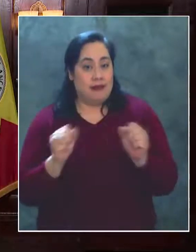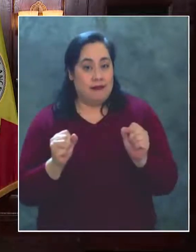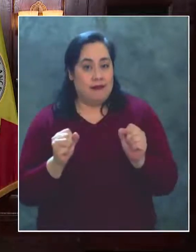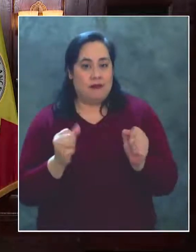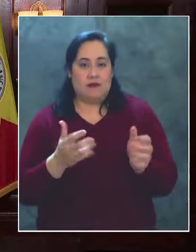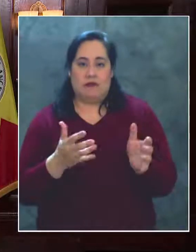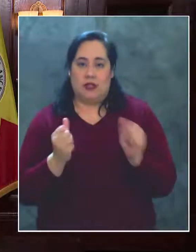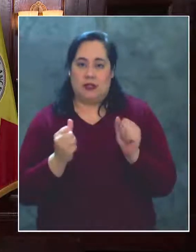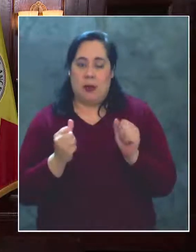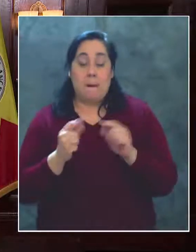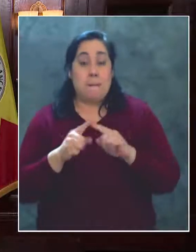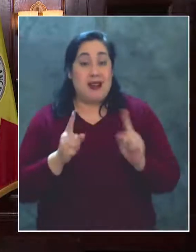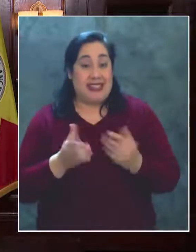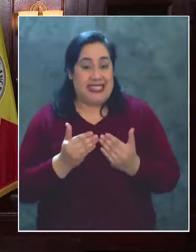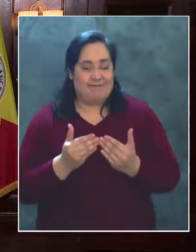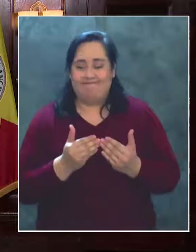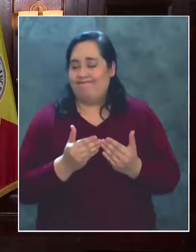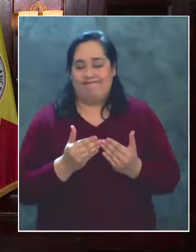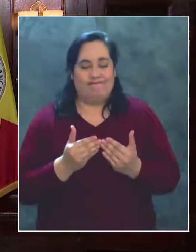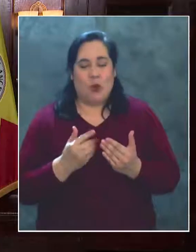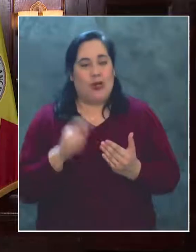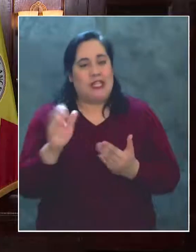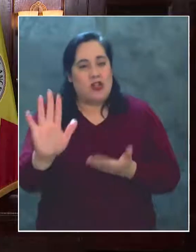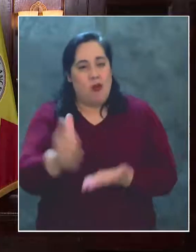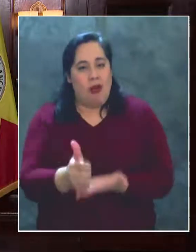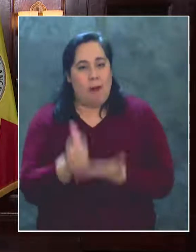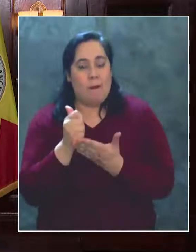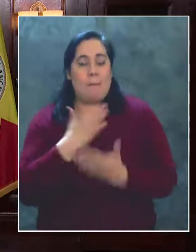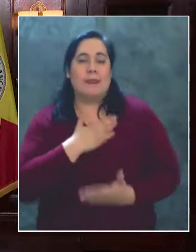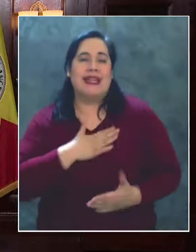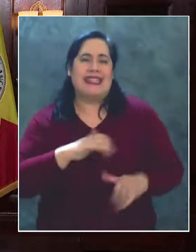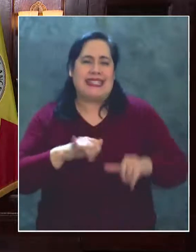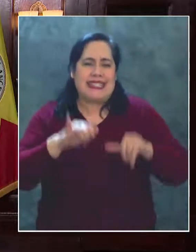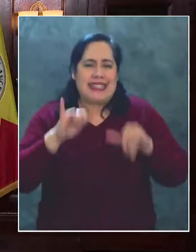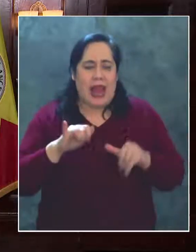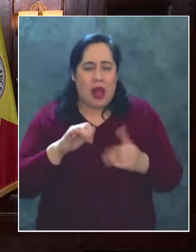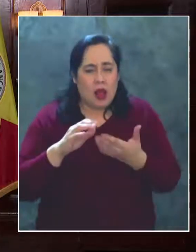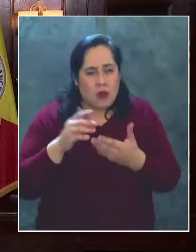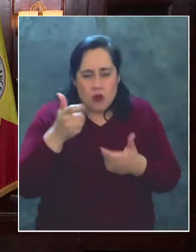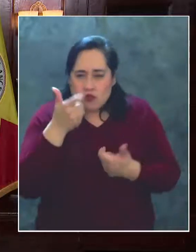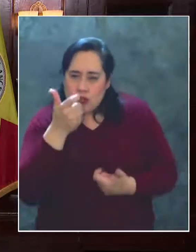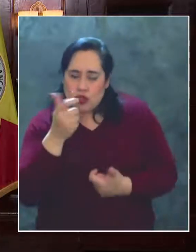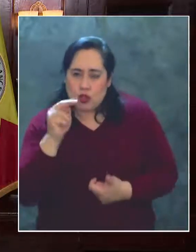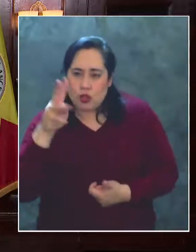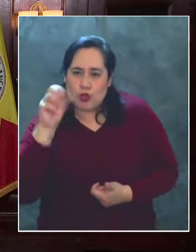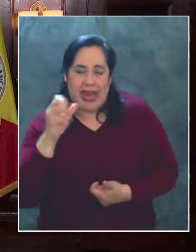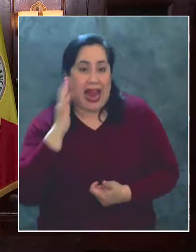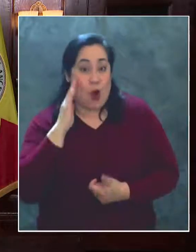BUT NONE OF THIS IS EASY AND WE NEED YOUR HELP. PLEASE STAY INFORMED. I KNOW HEADLINES CAN SOMETIMES